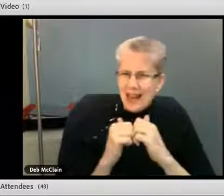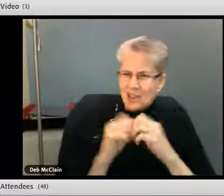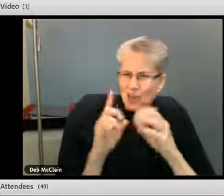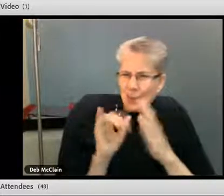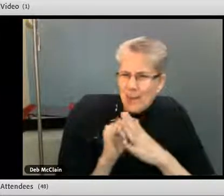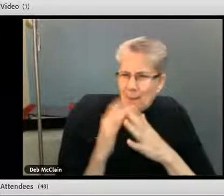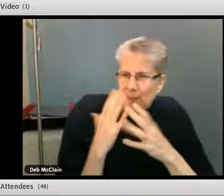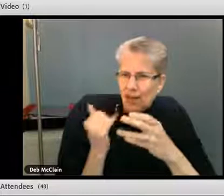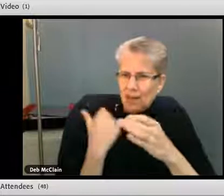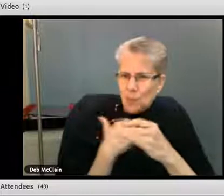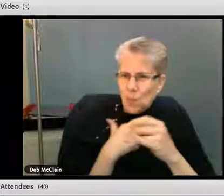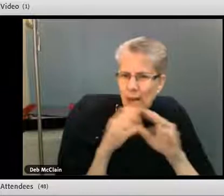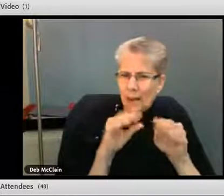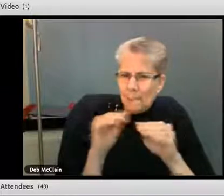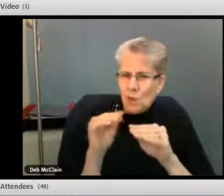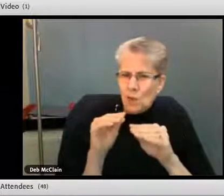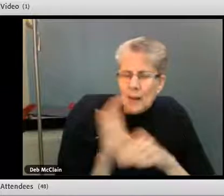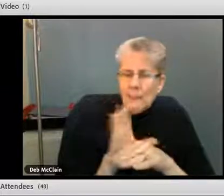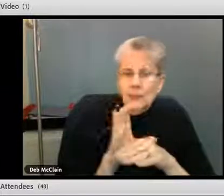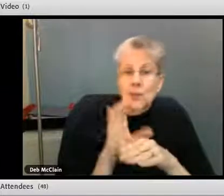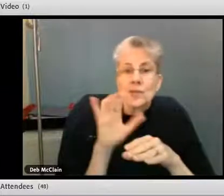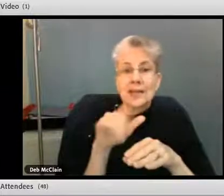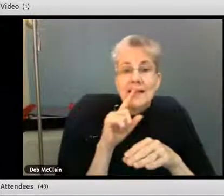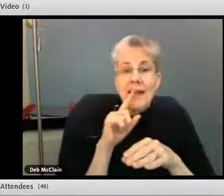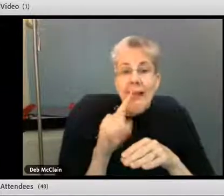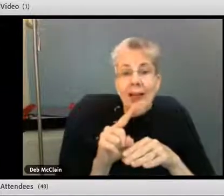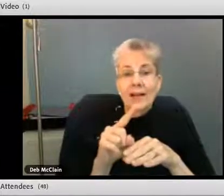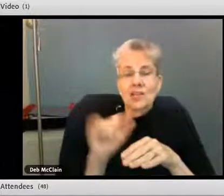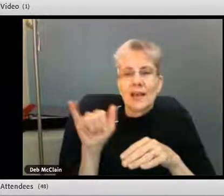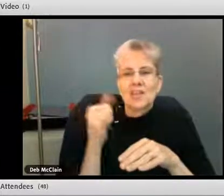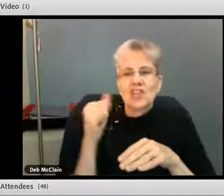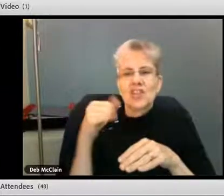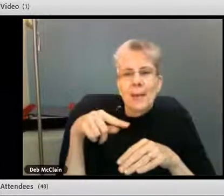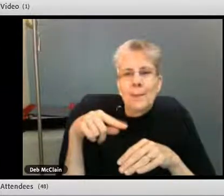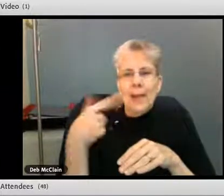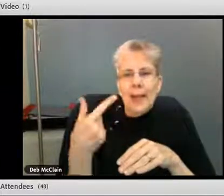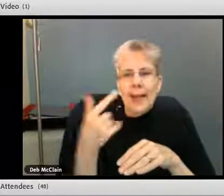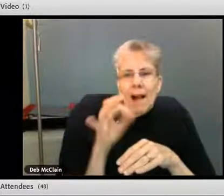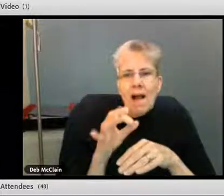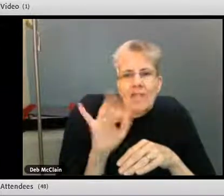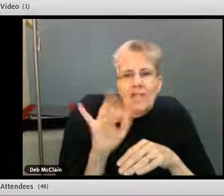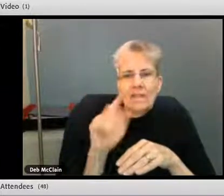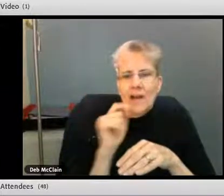This is actually a jpeg of the font 'cause I didn't want the fonts to change. We talked about that earlier.